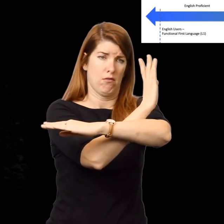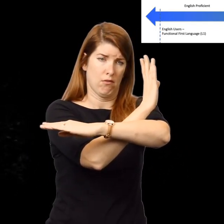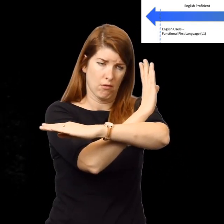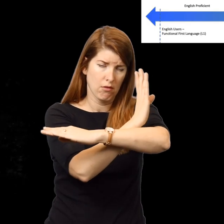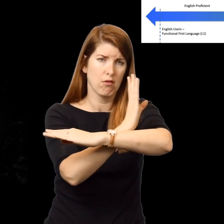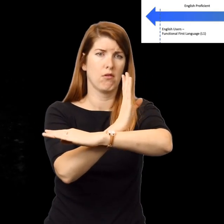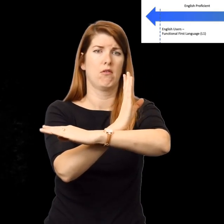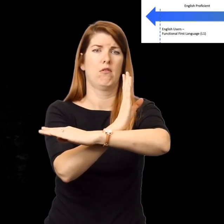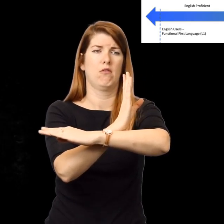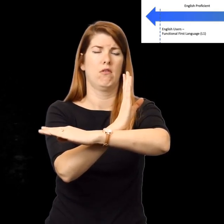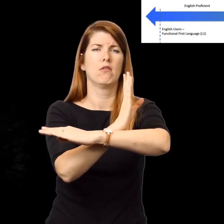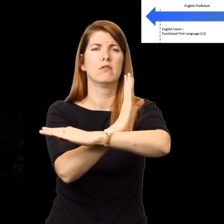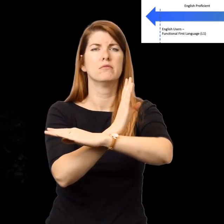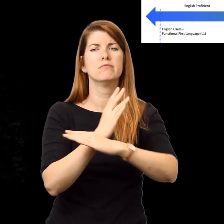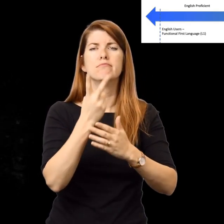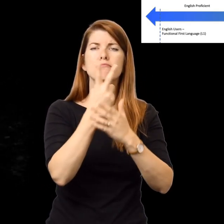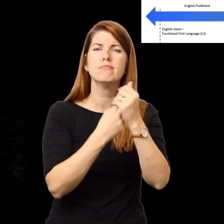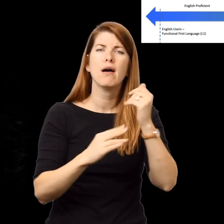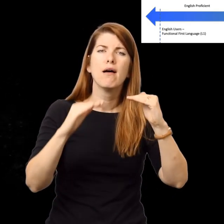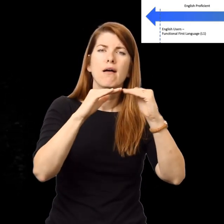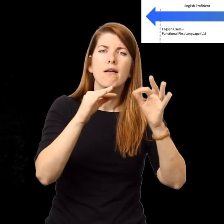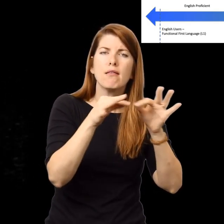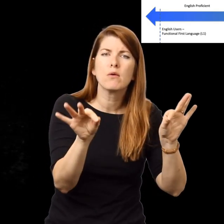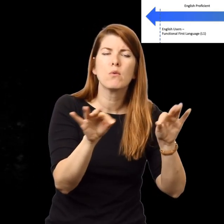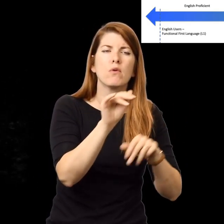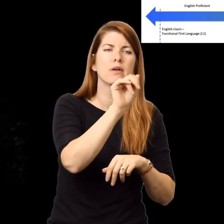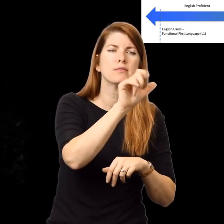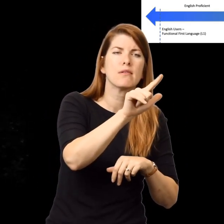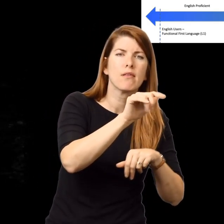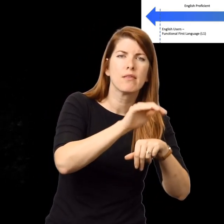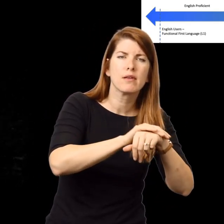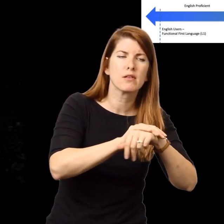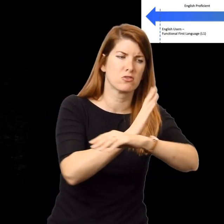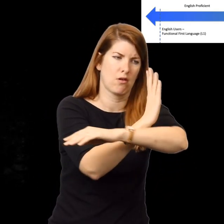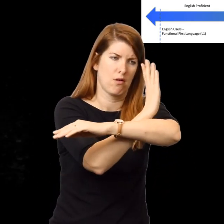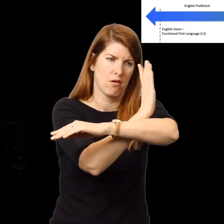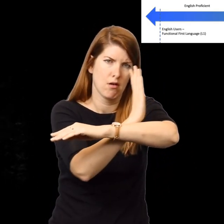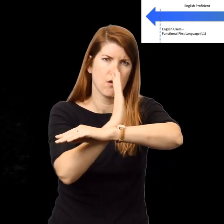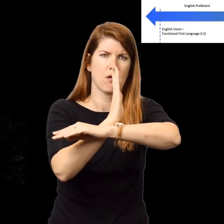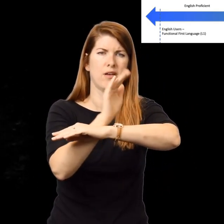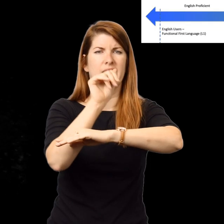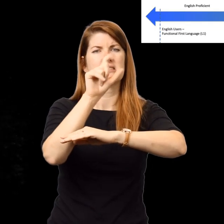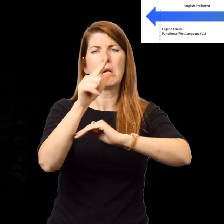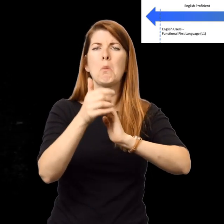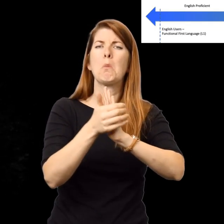and moving to more bilingual, ASL and English, and then moving to ASL proficient,